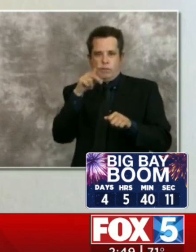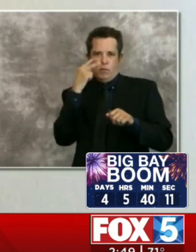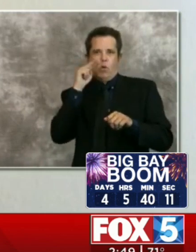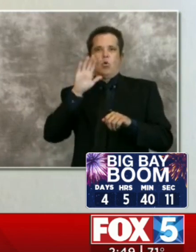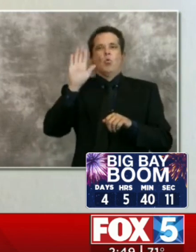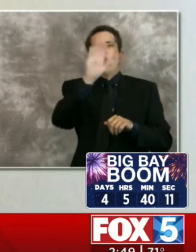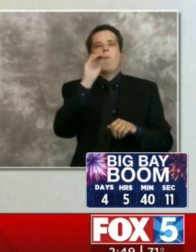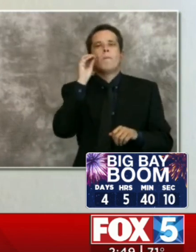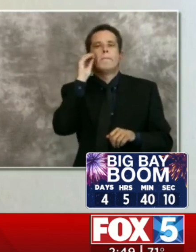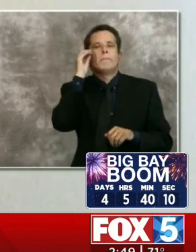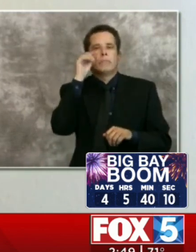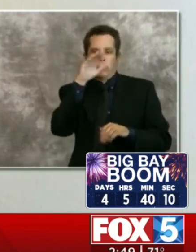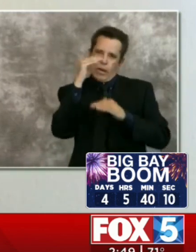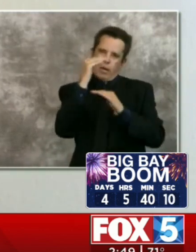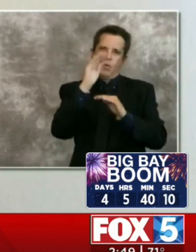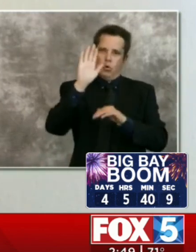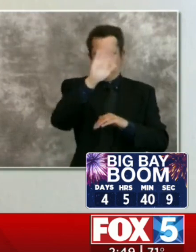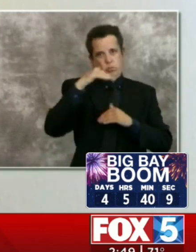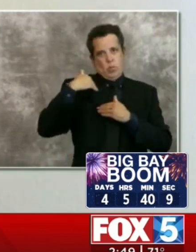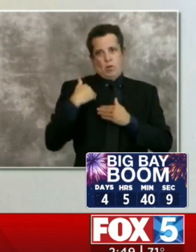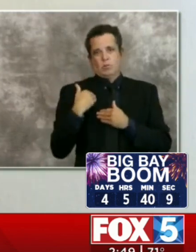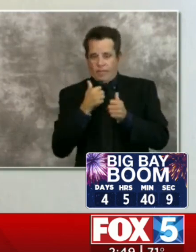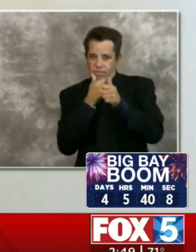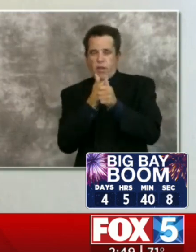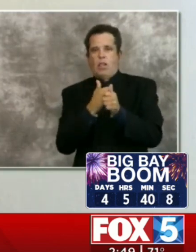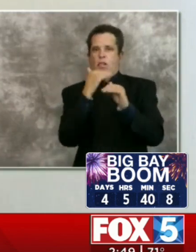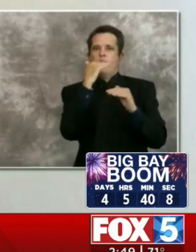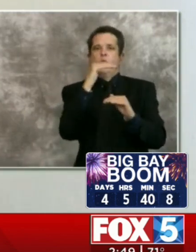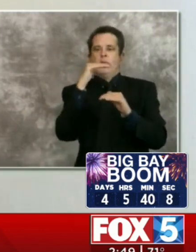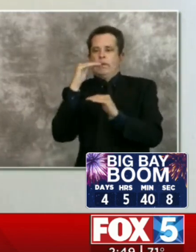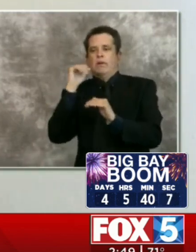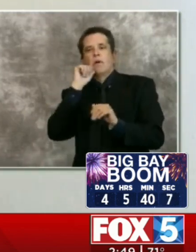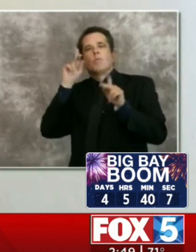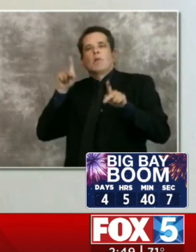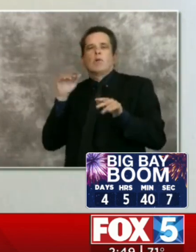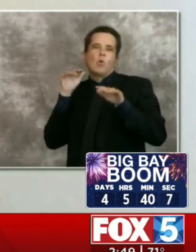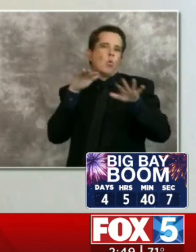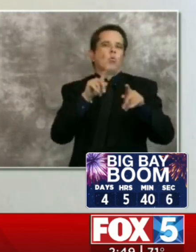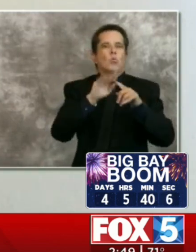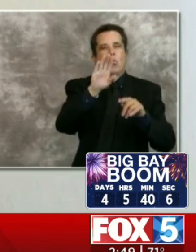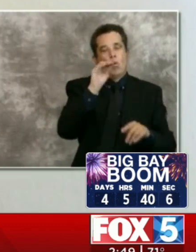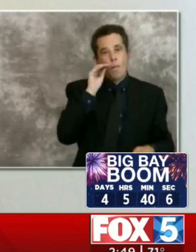IS THAT THE ACTIONS WE'RE TAKING. I CAN HAVE PEOPLE REASSESS WHAT THEY'RE DOING INSIDE THEIR OWN HOME SO LIMIT